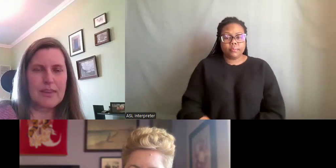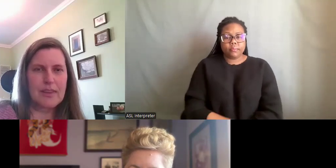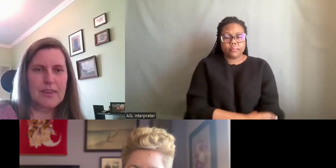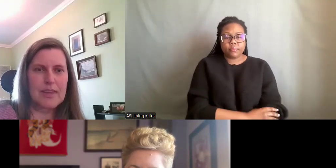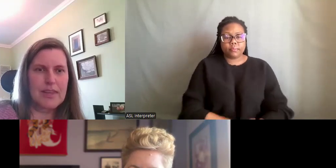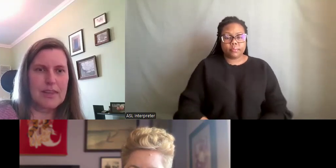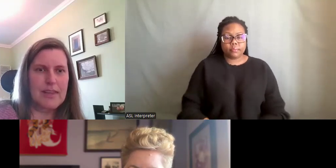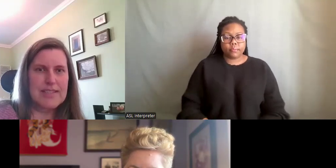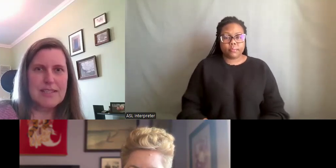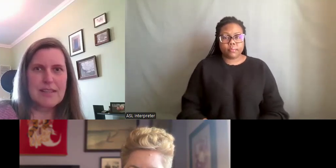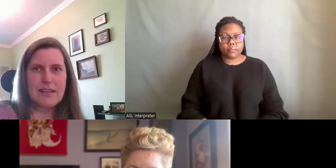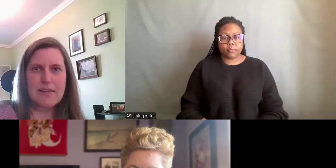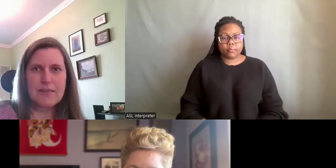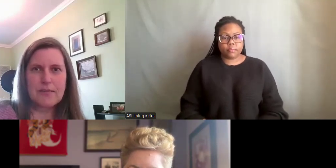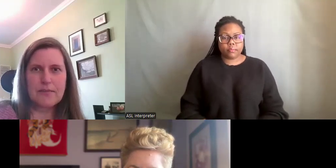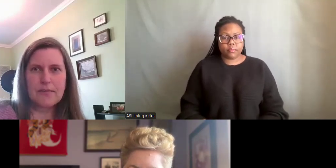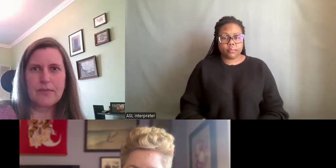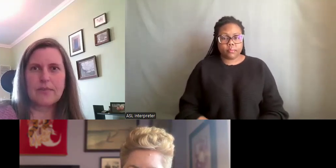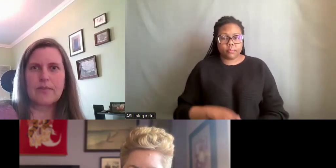then we can introduce them.